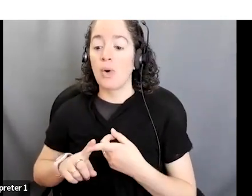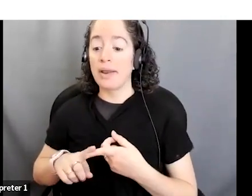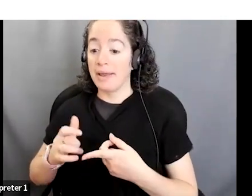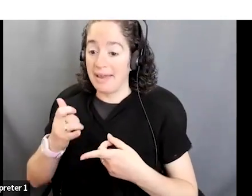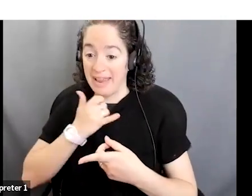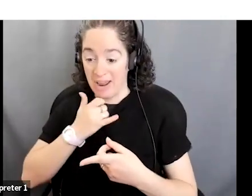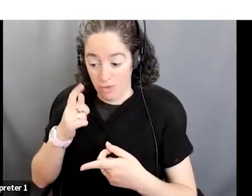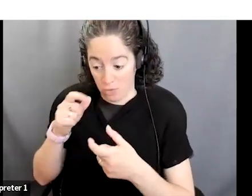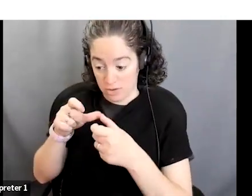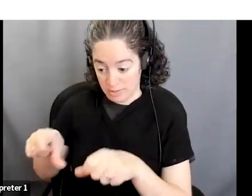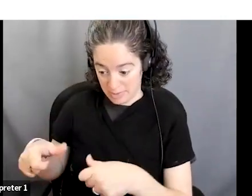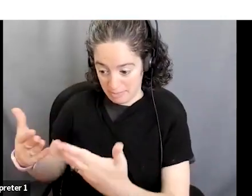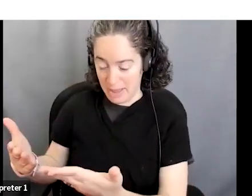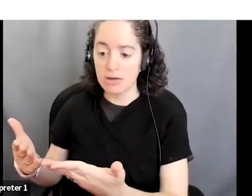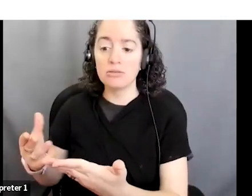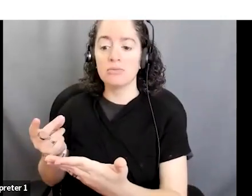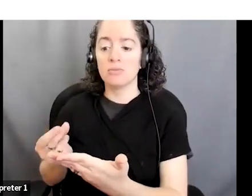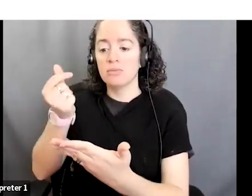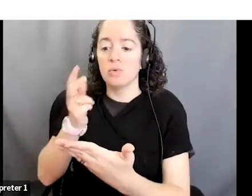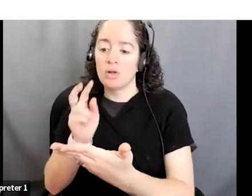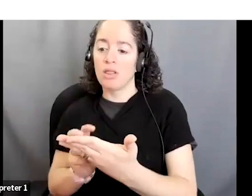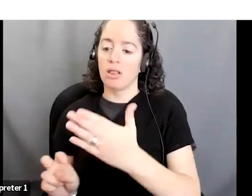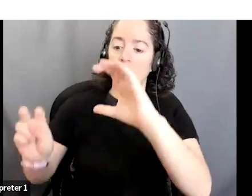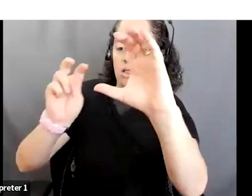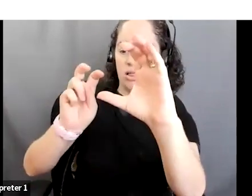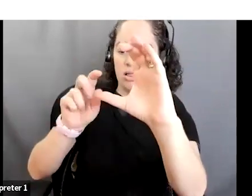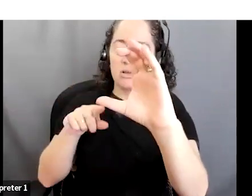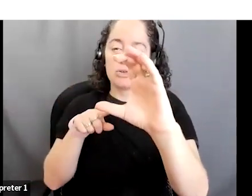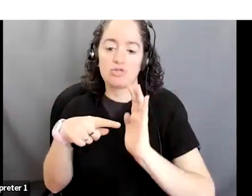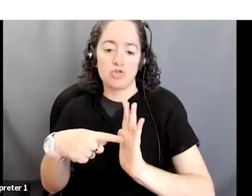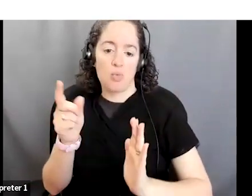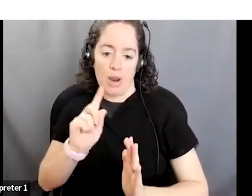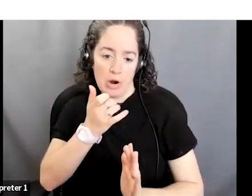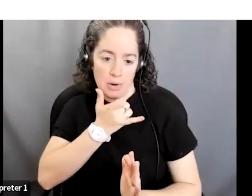which was a nice handling of that, and they had a nice consent field.